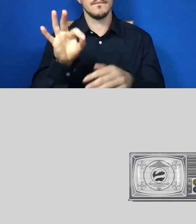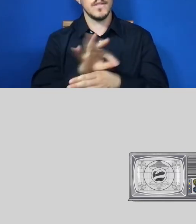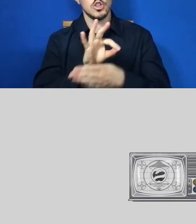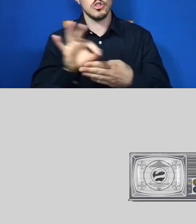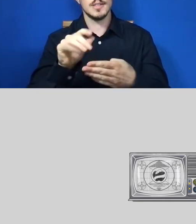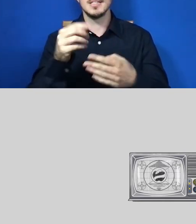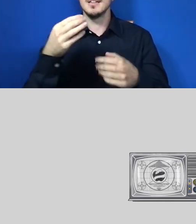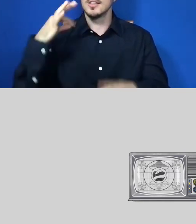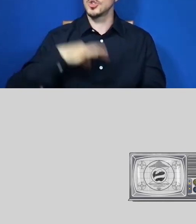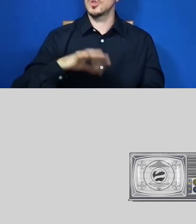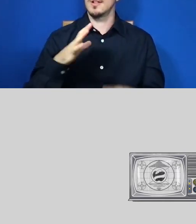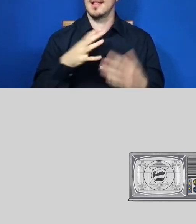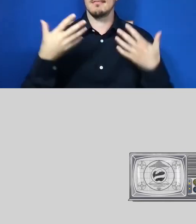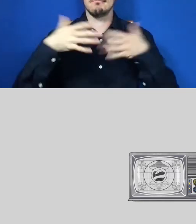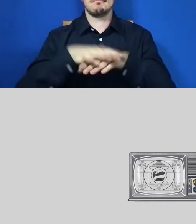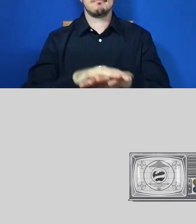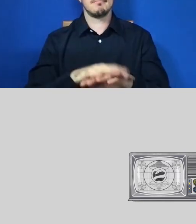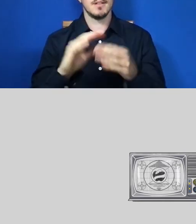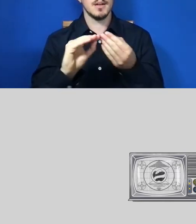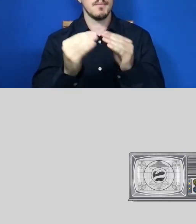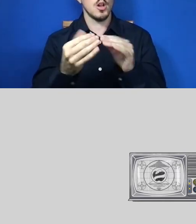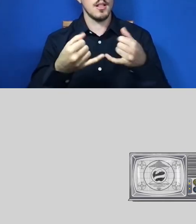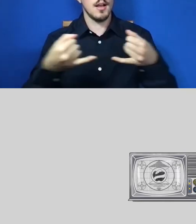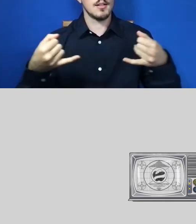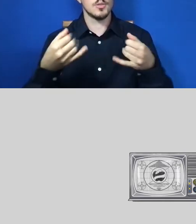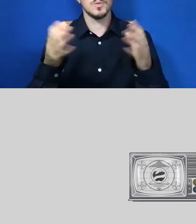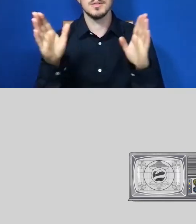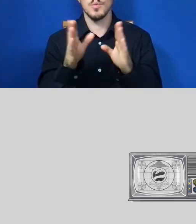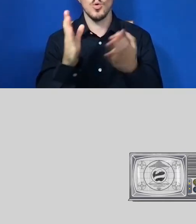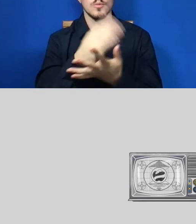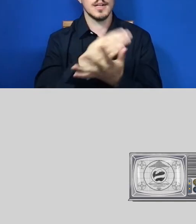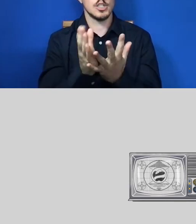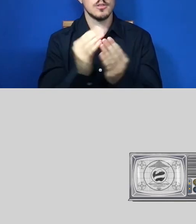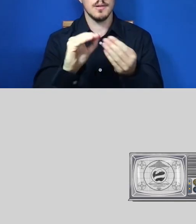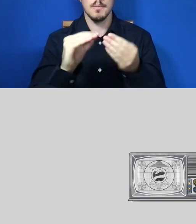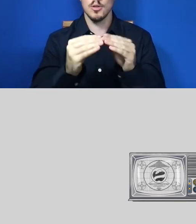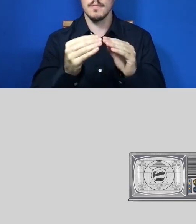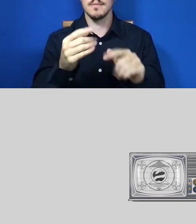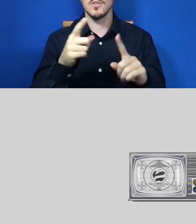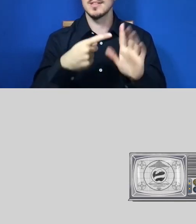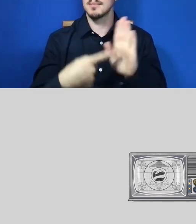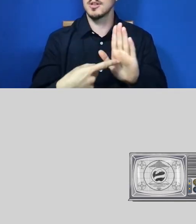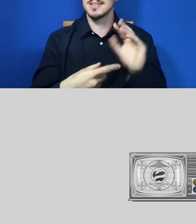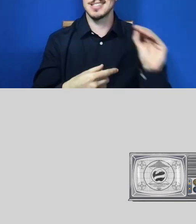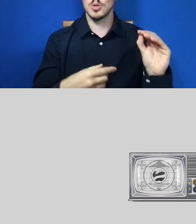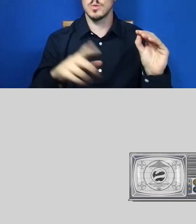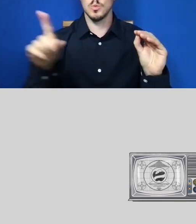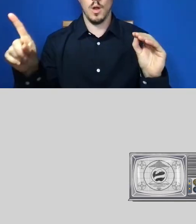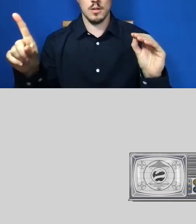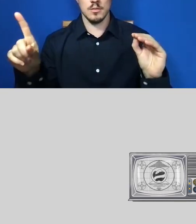as it combines the entire number line into a small range of numbers, such as zero to one. This is useful,